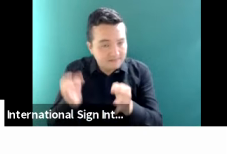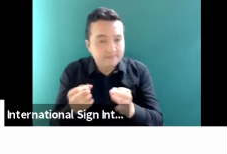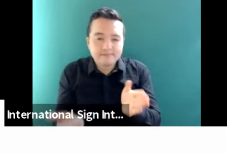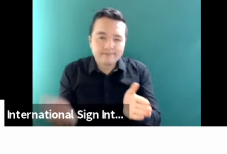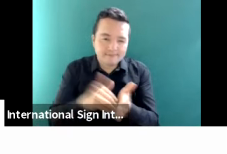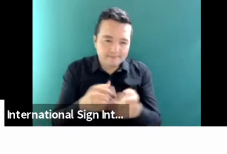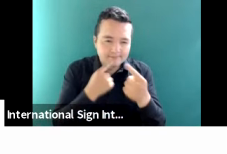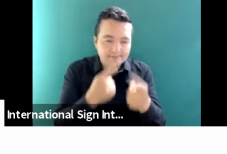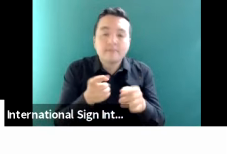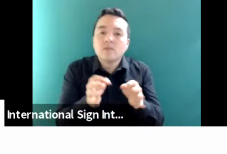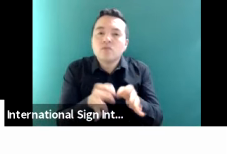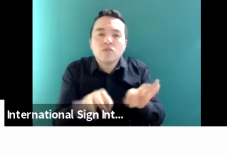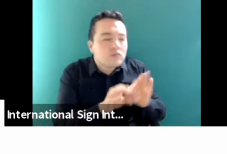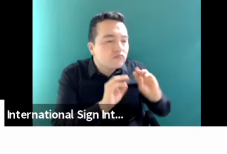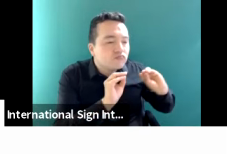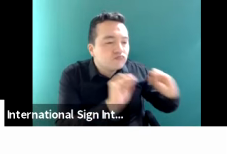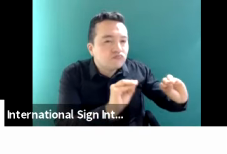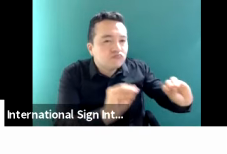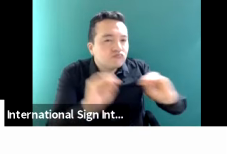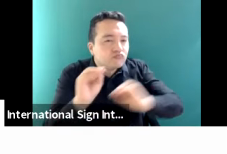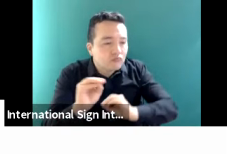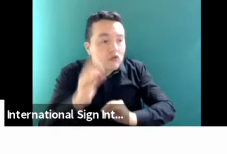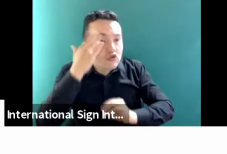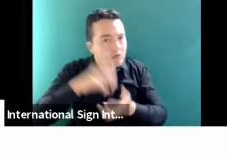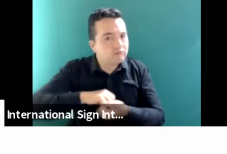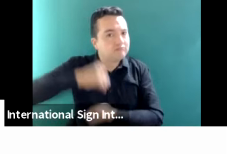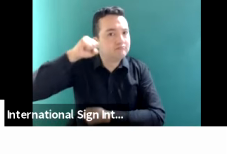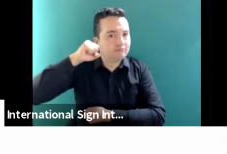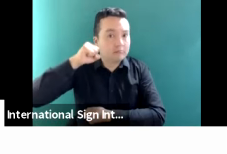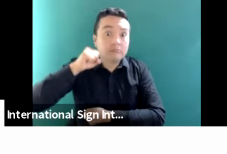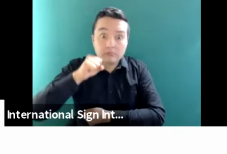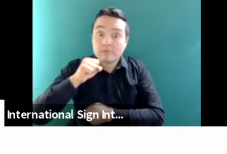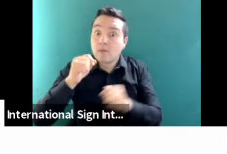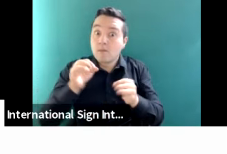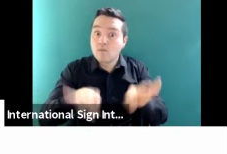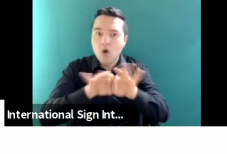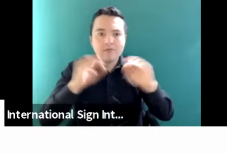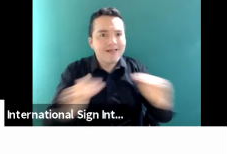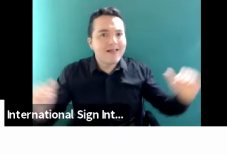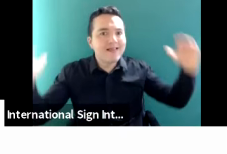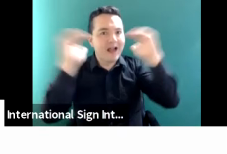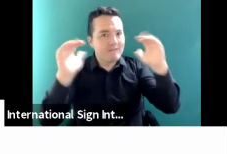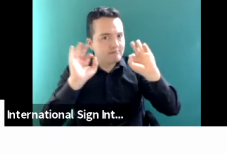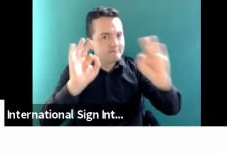Having great policies is perfect. However, if you don't have the skill sets to make sure everything is produced is accessible, then there is no outcome.